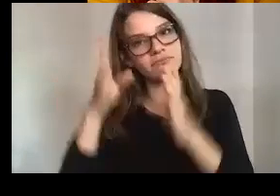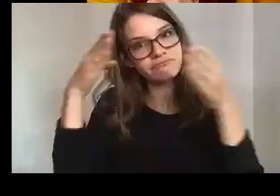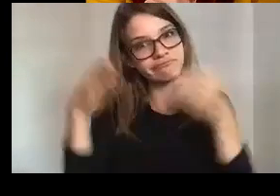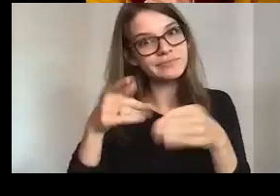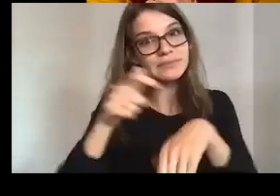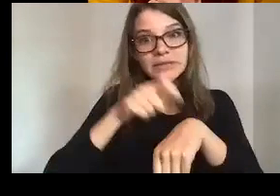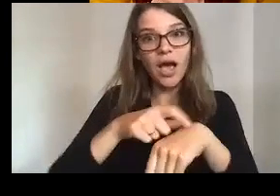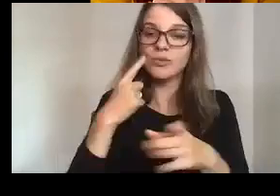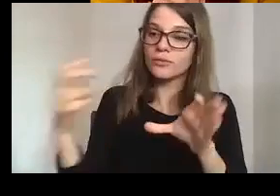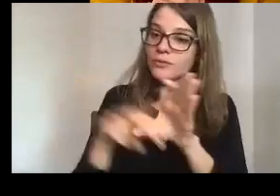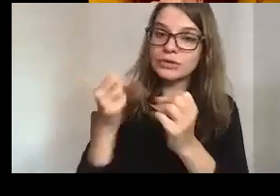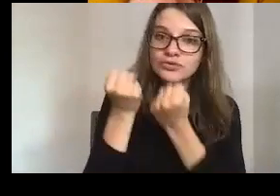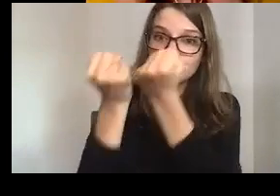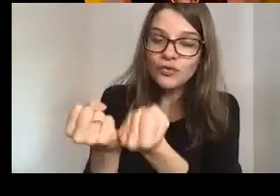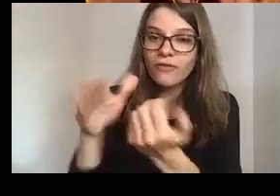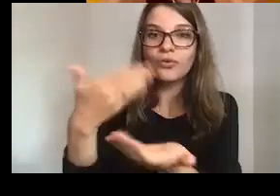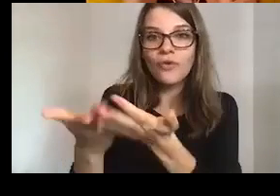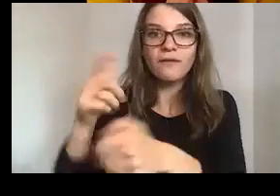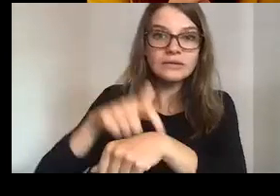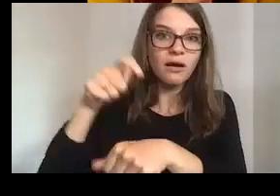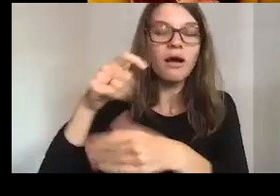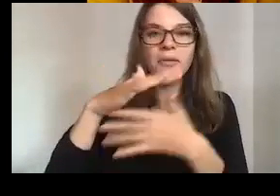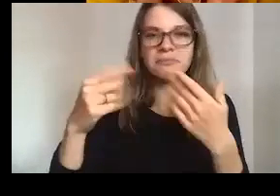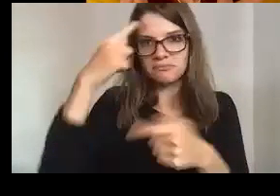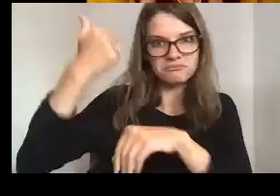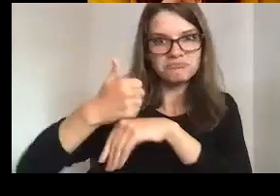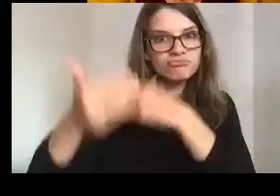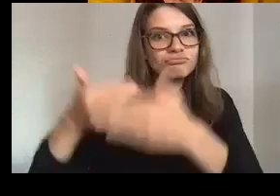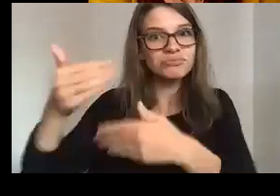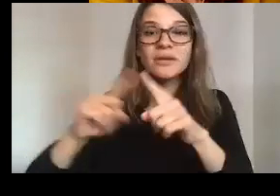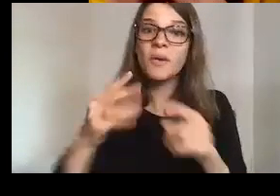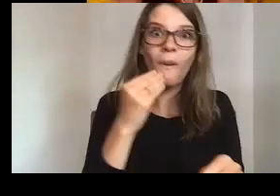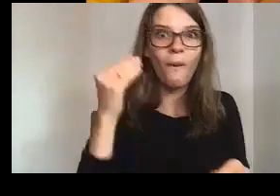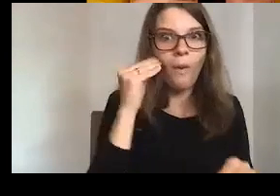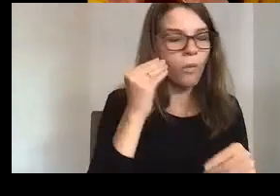and time to get into the clinic we're sort of in that mindset and when we're at home all of that